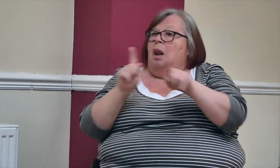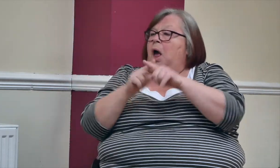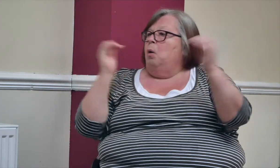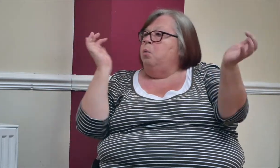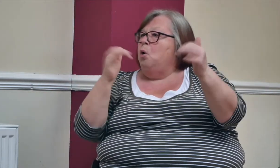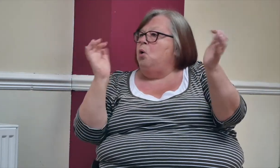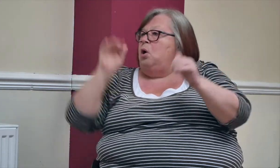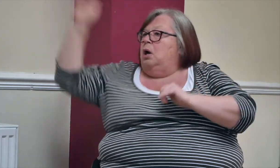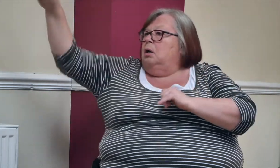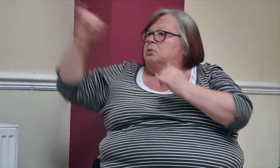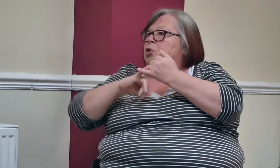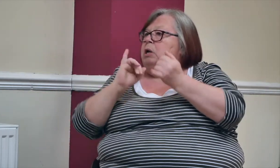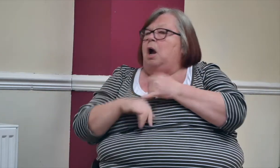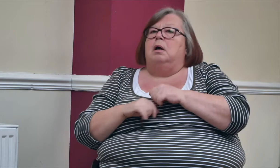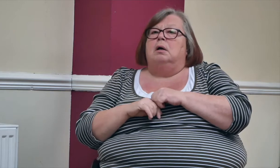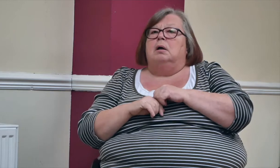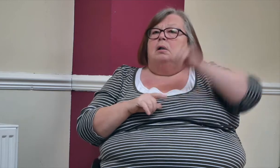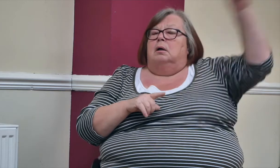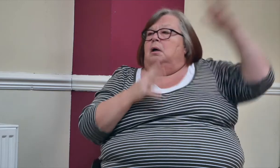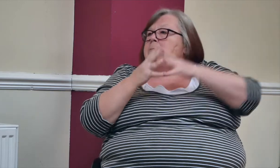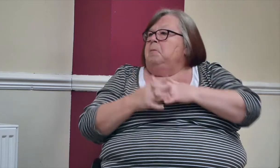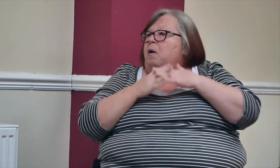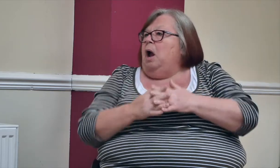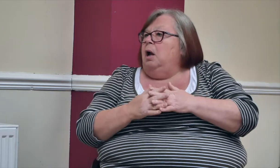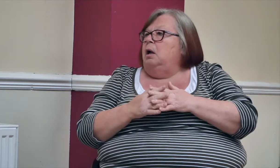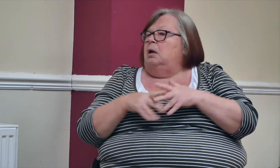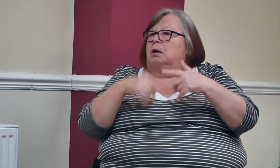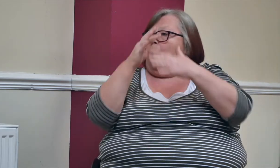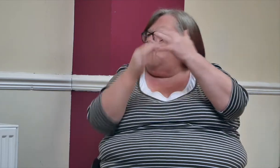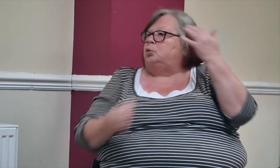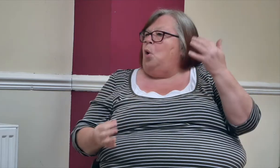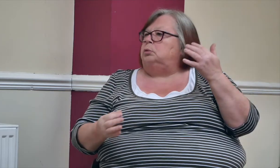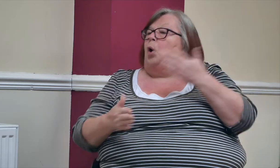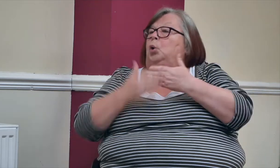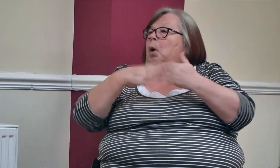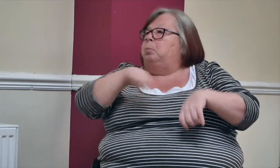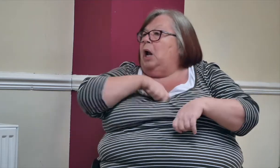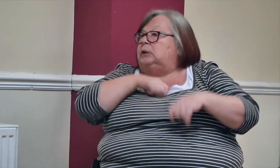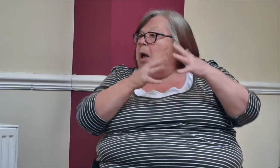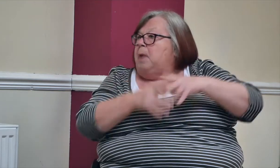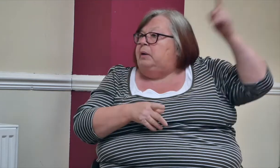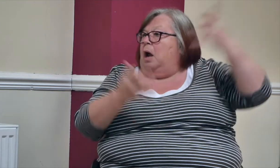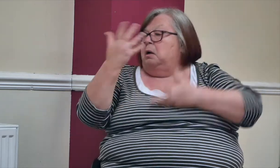For example: wars in Sudan, a new president in America, all sorts!